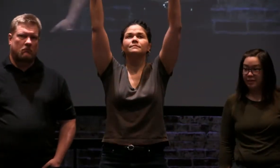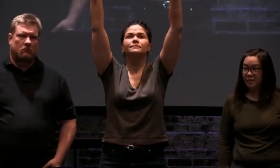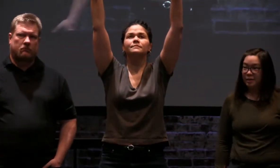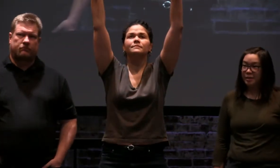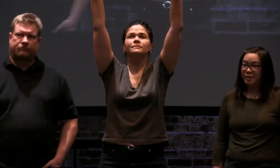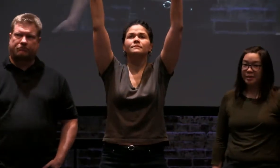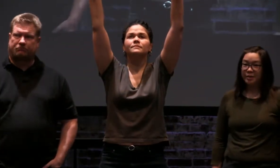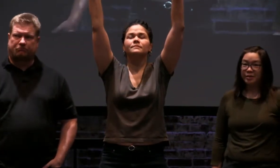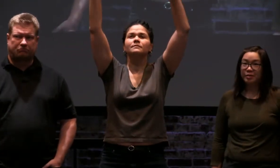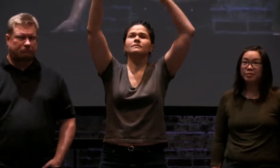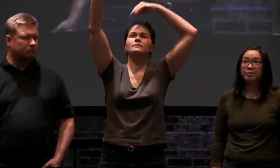Lights, please.